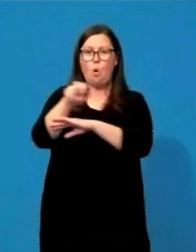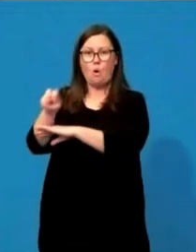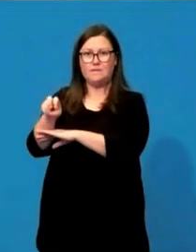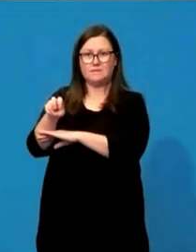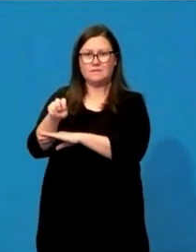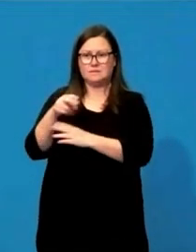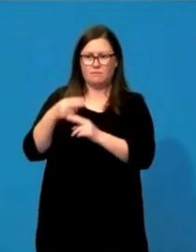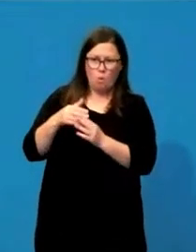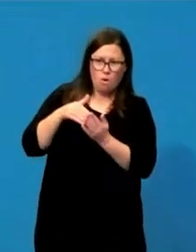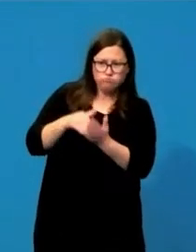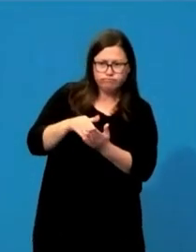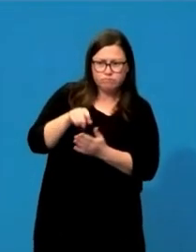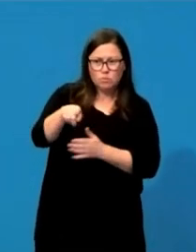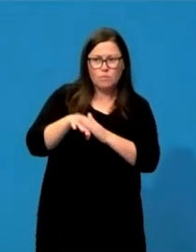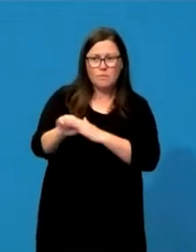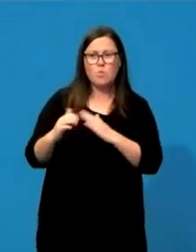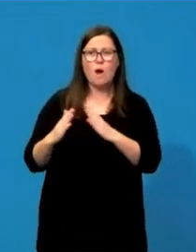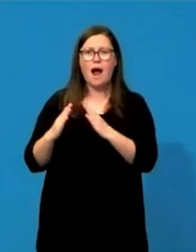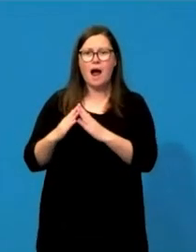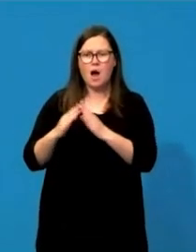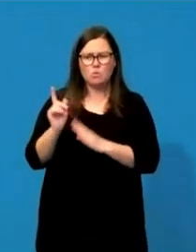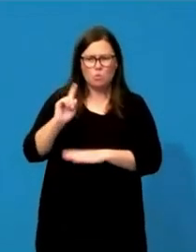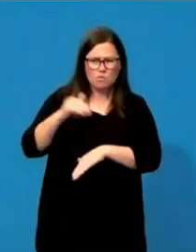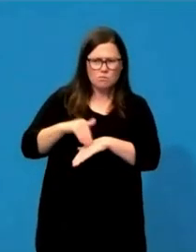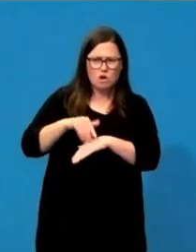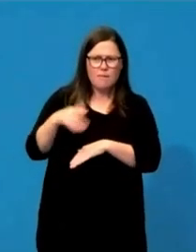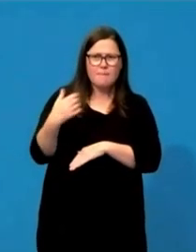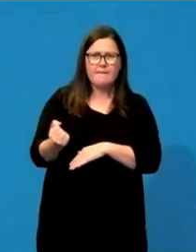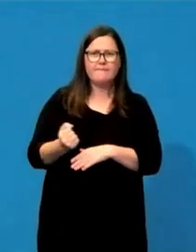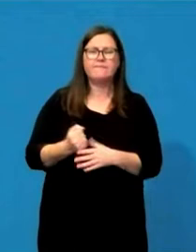I'm waiting for things to come over the border.